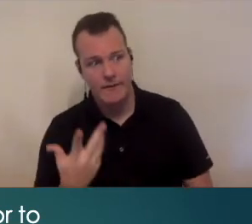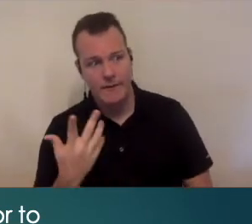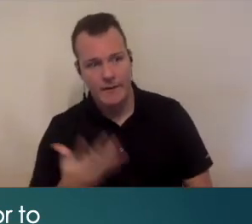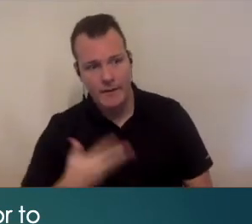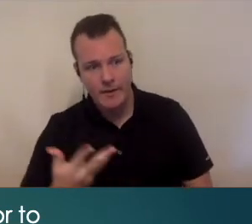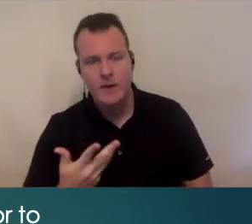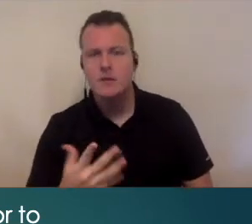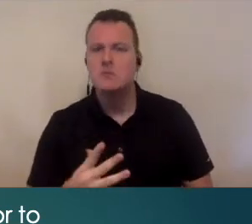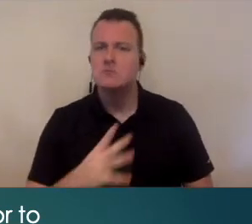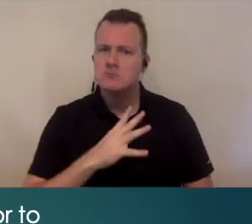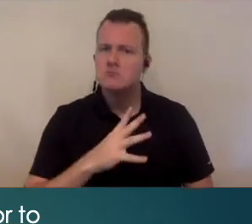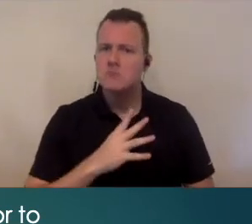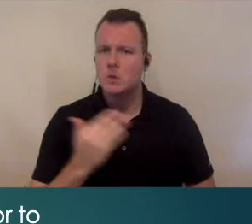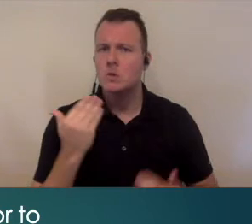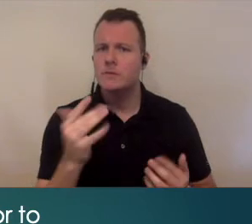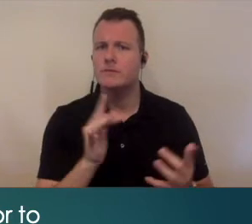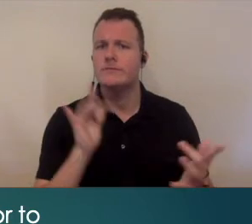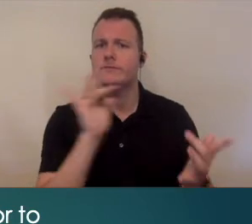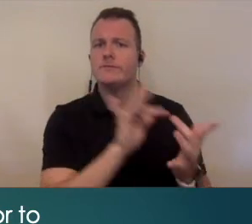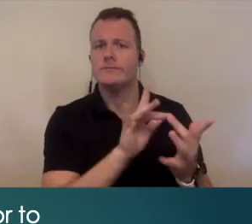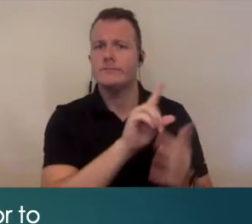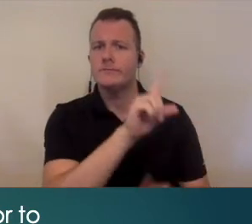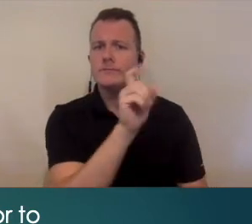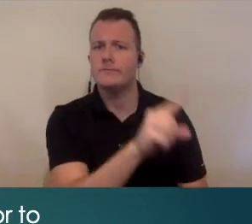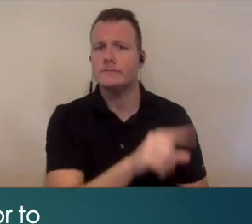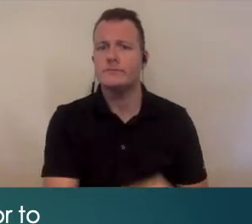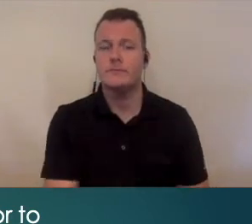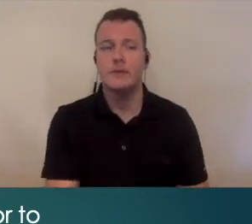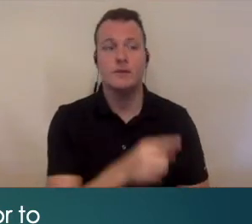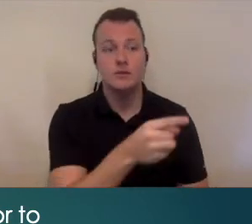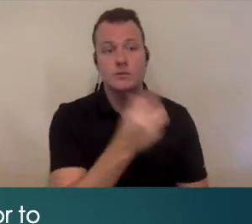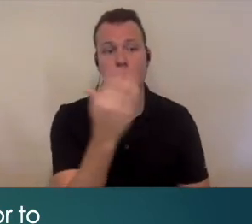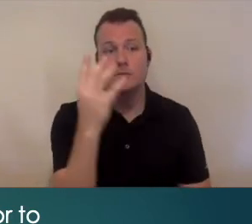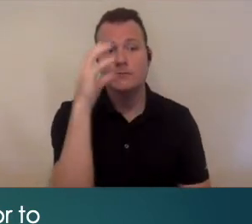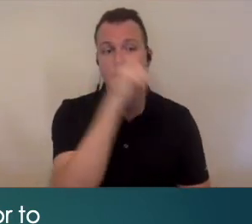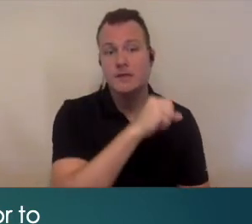It is okay to contact them and ask, you know, did you miss some sort of